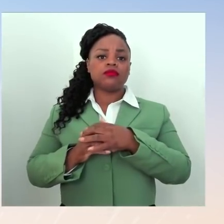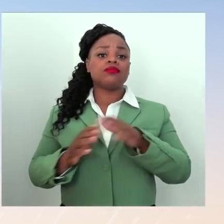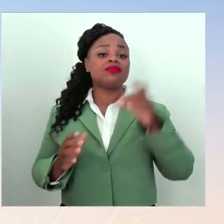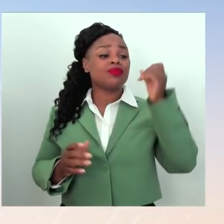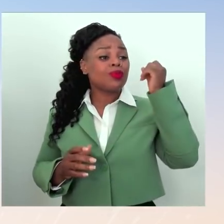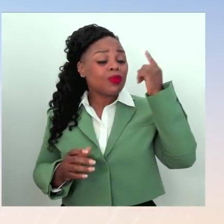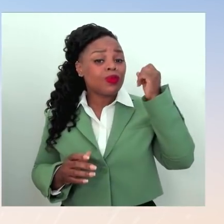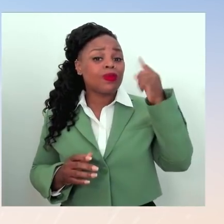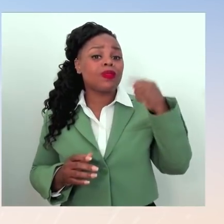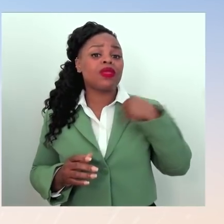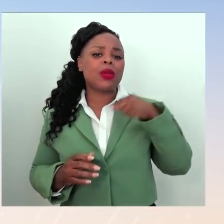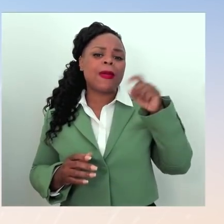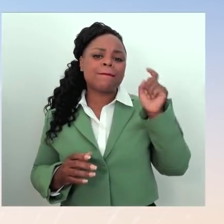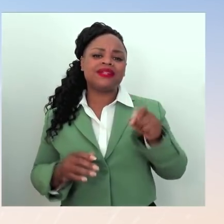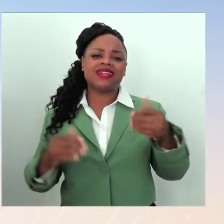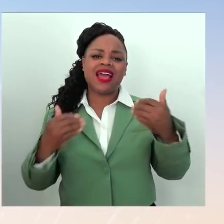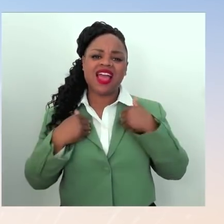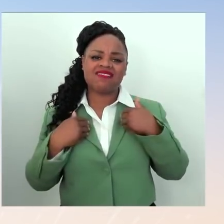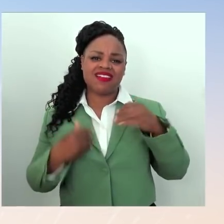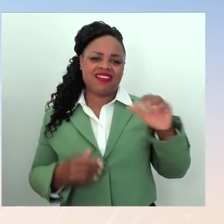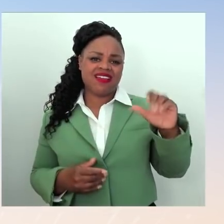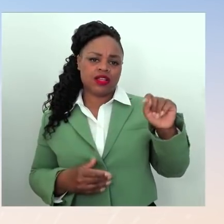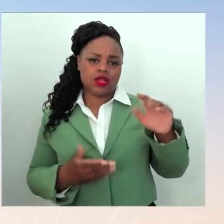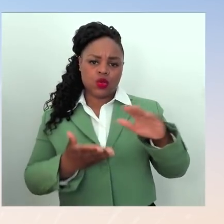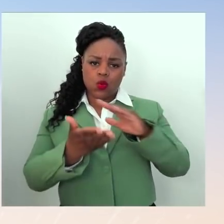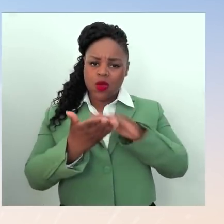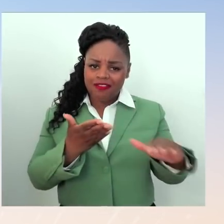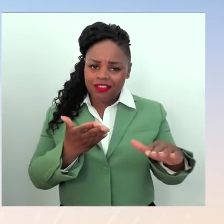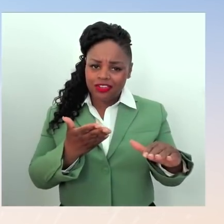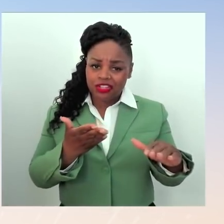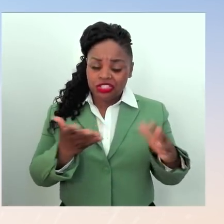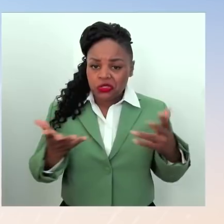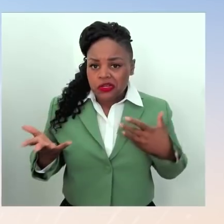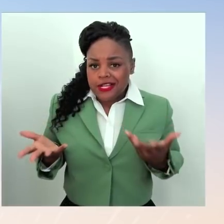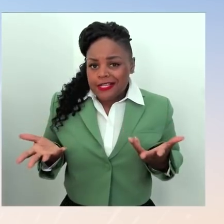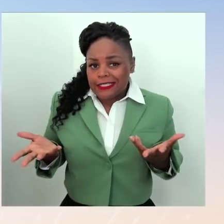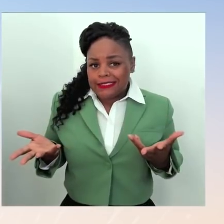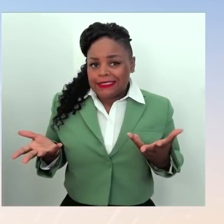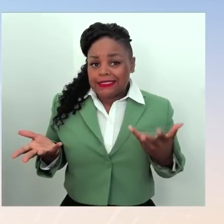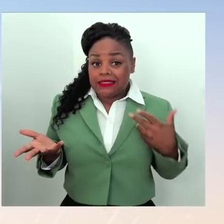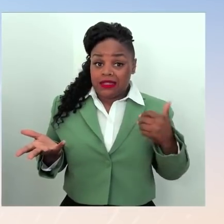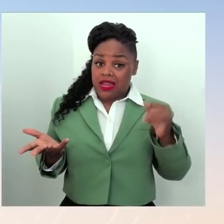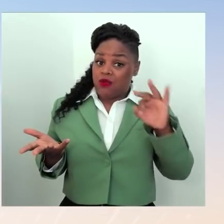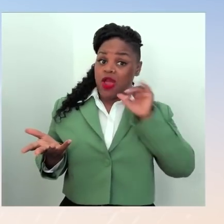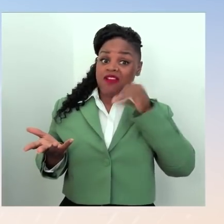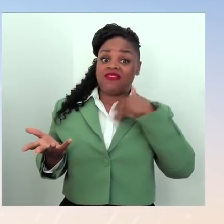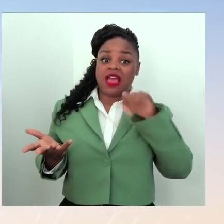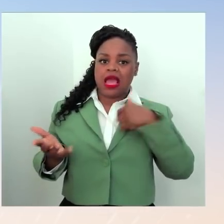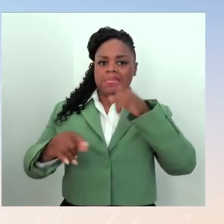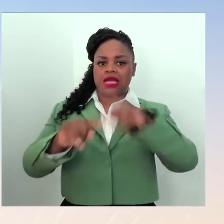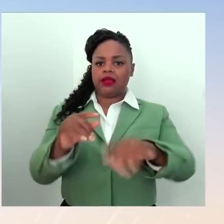But given you asked me about the particular report, I wanted to speak to that. Go ahead. >> The Press: Thank you, Jen. It sounds like you guys are blaming Putin